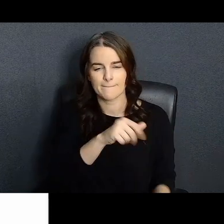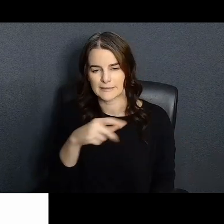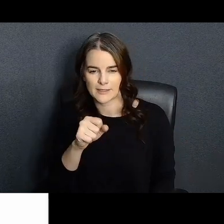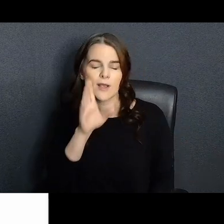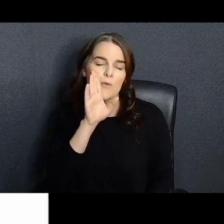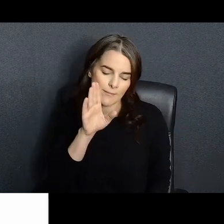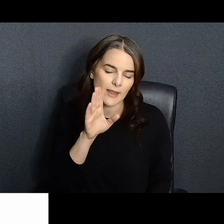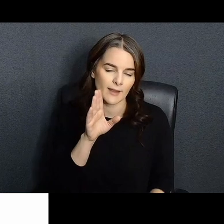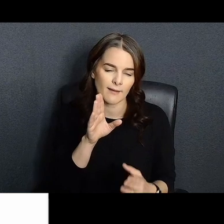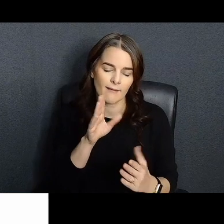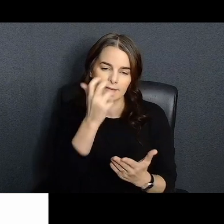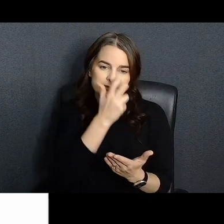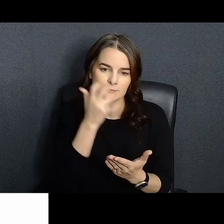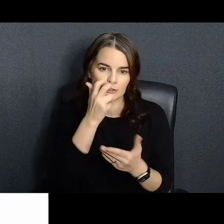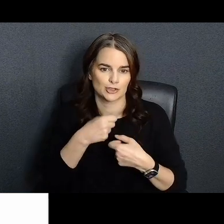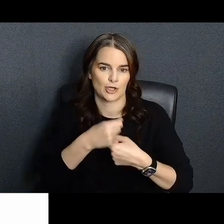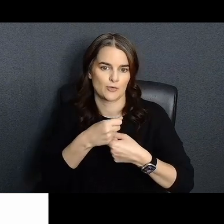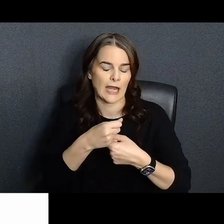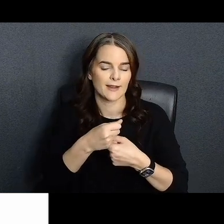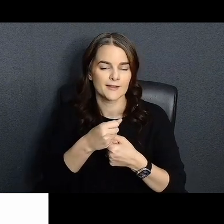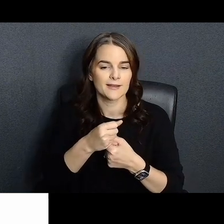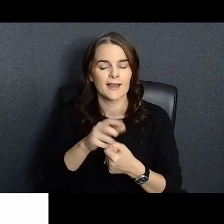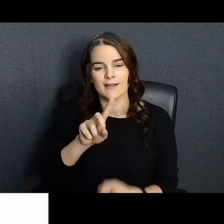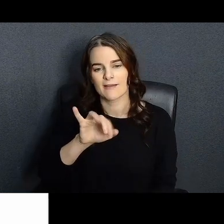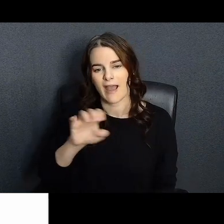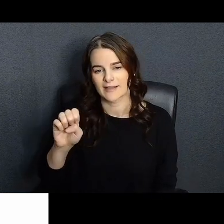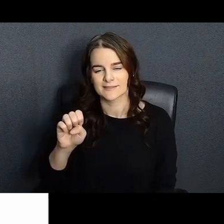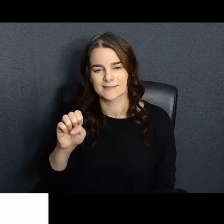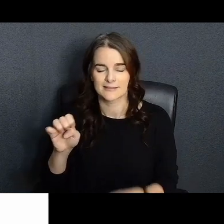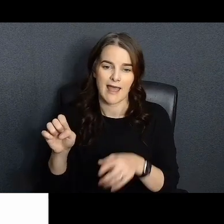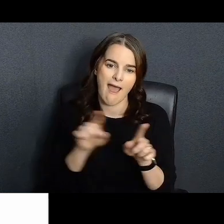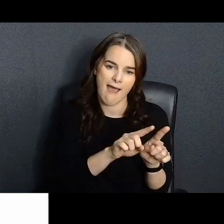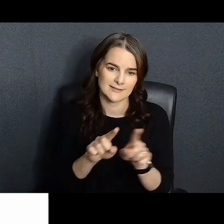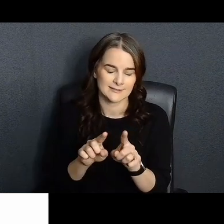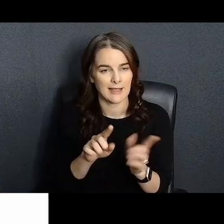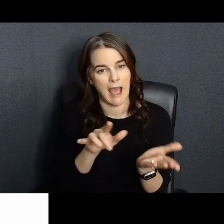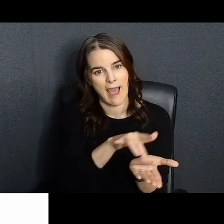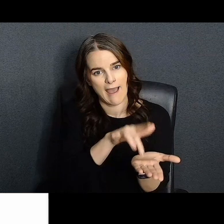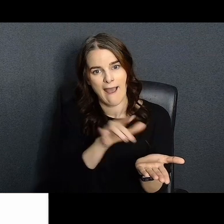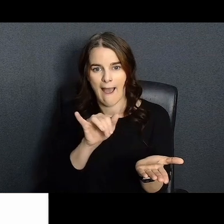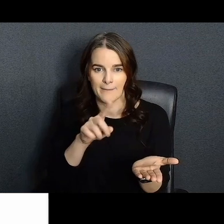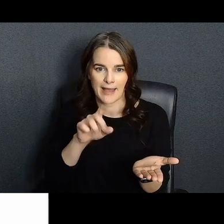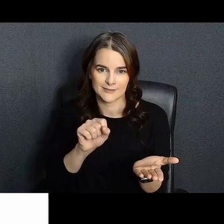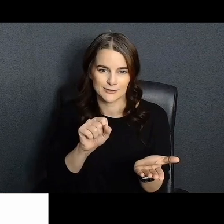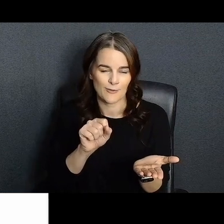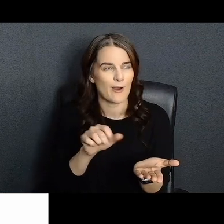going to be speech generating devices as iPads, or iPads as speech generating devices.